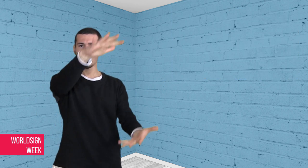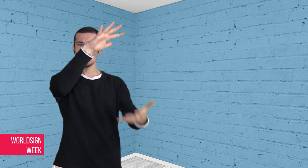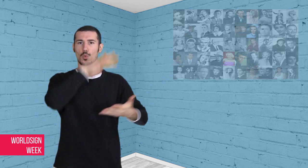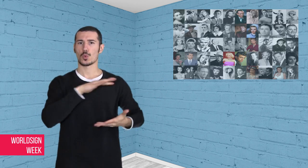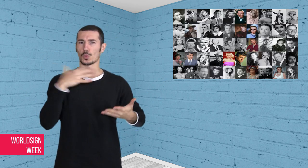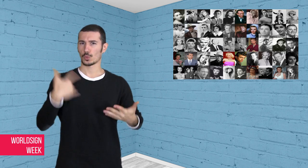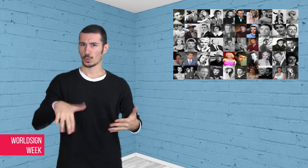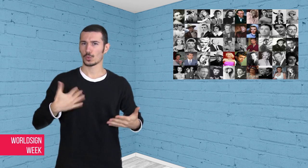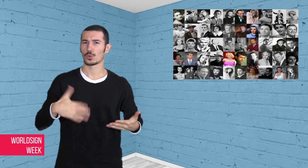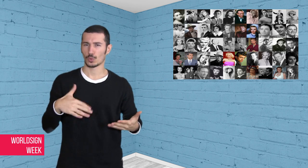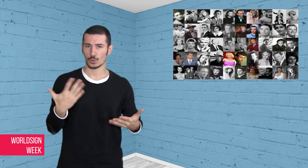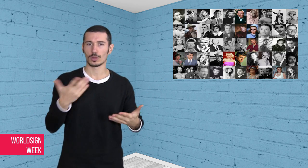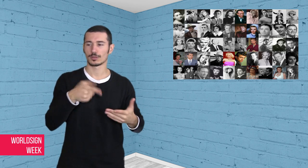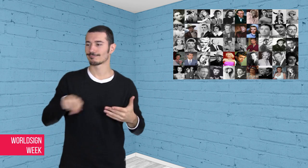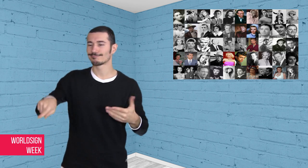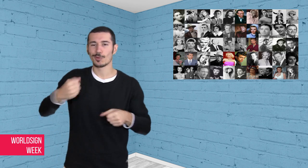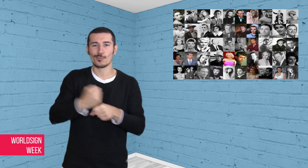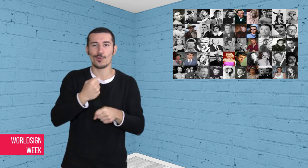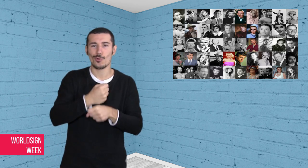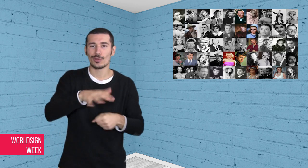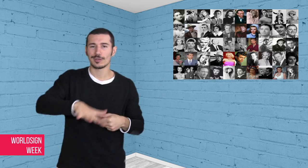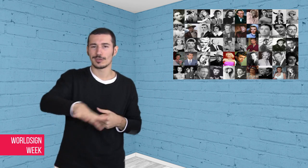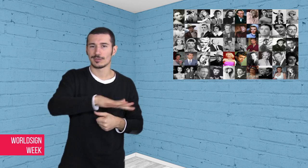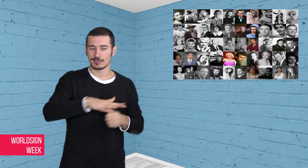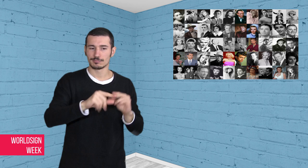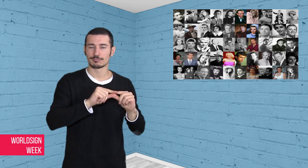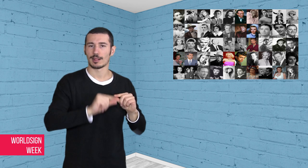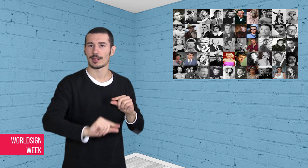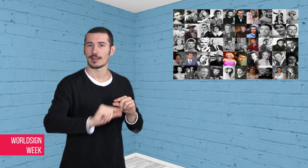Accidents have been underreported and unpublicized.